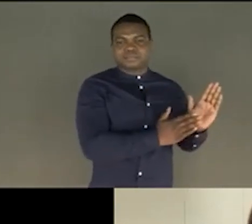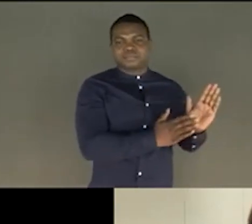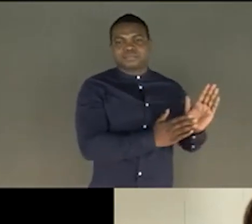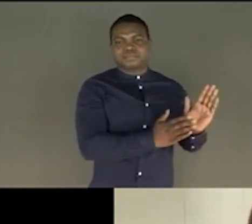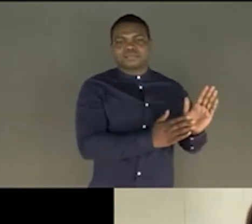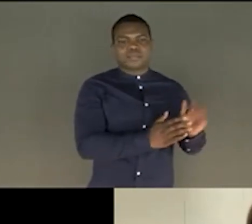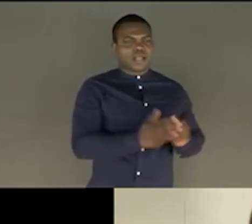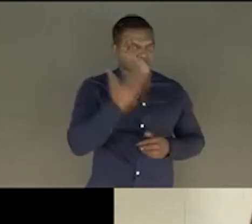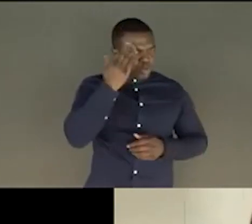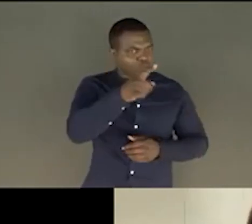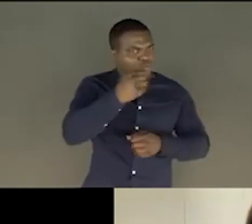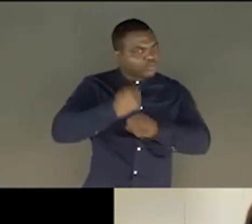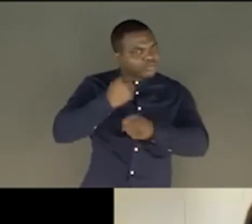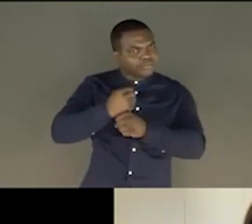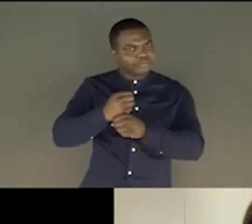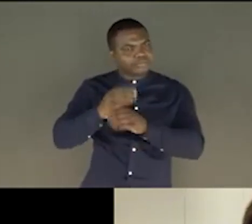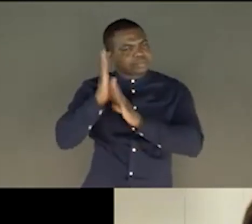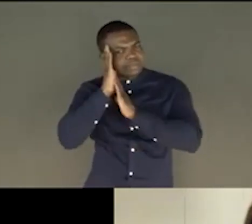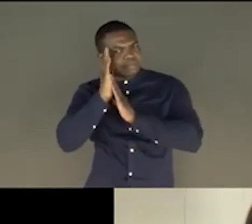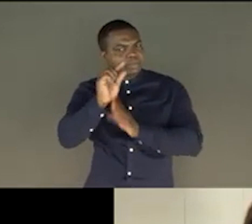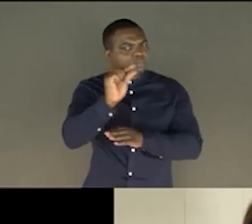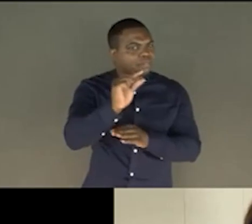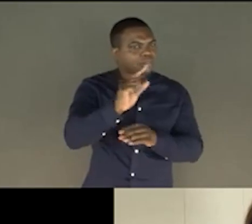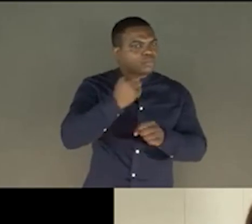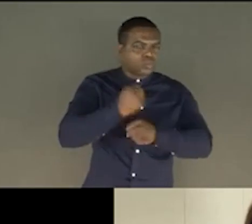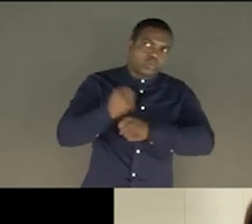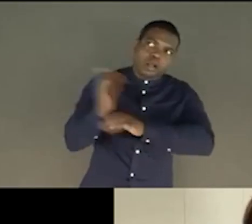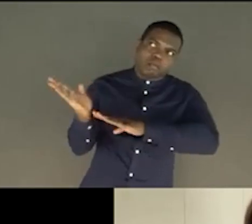And I got loads of new ideas, and I'm really happy that you are very